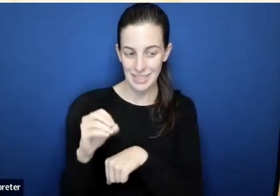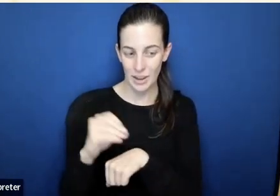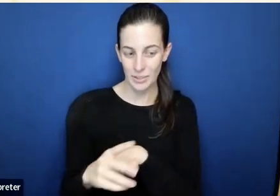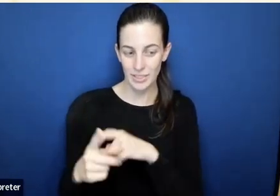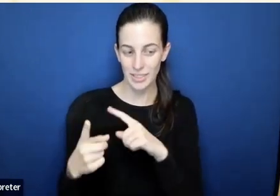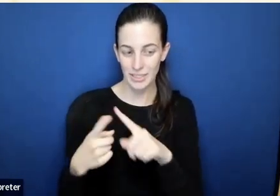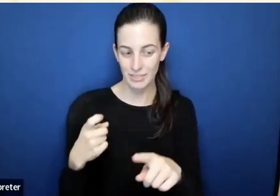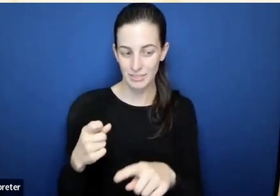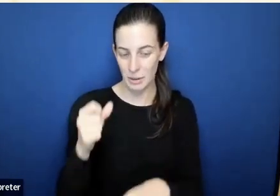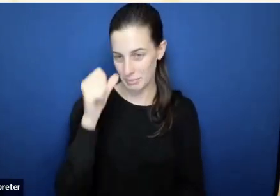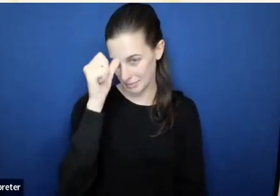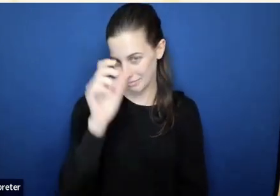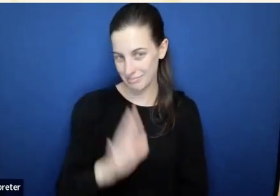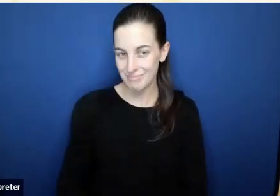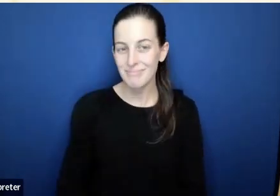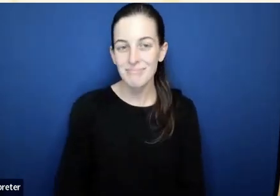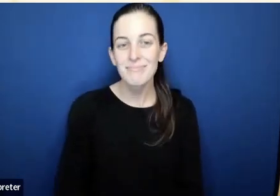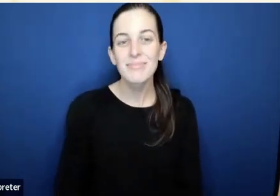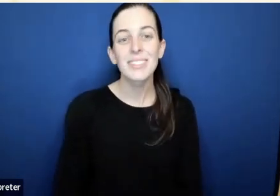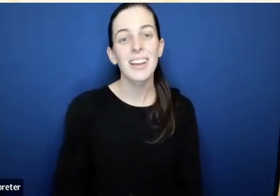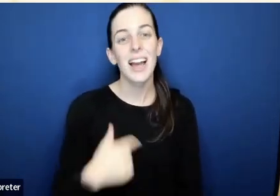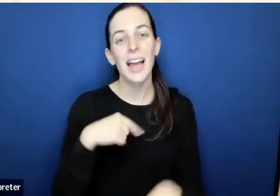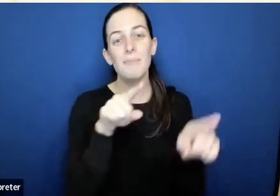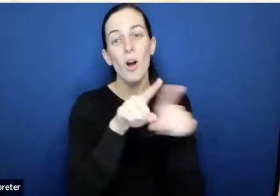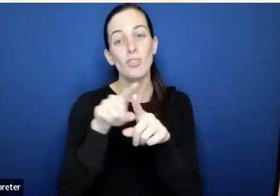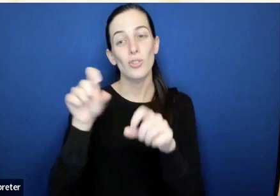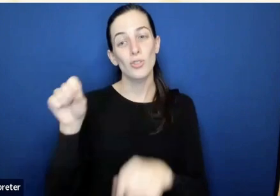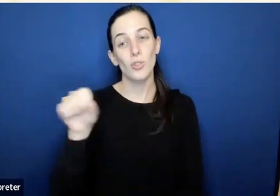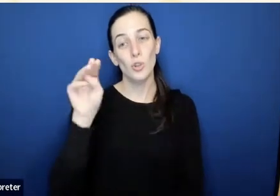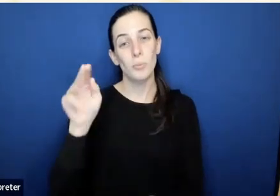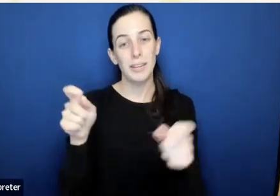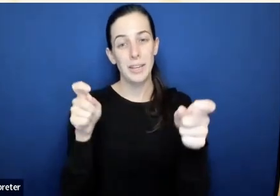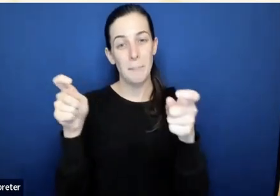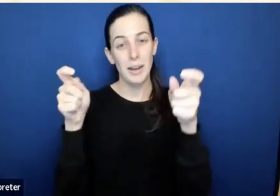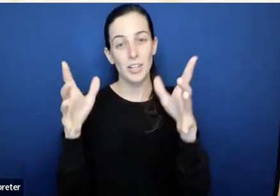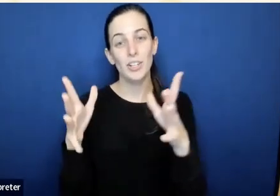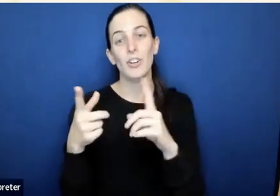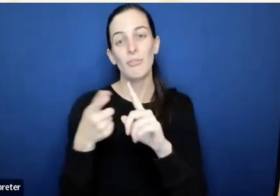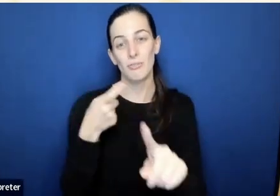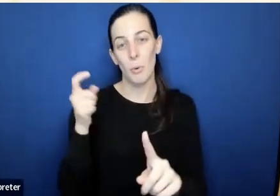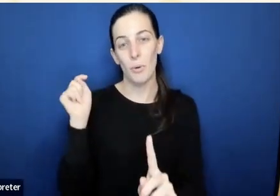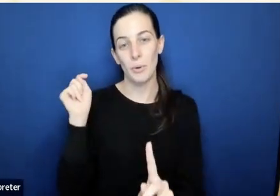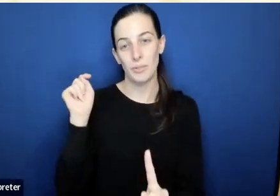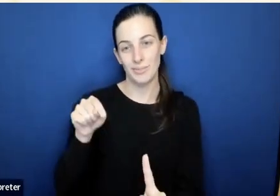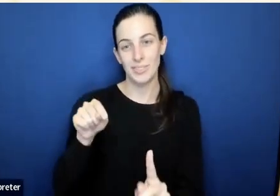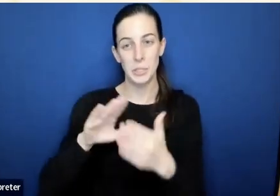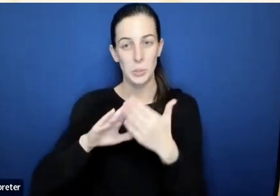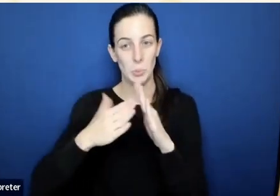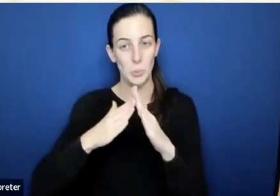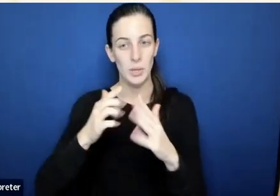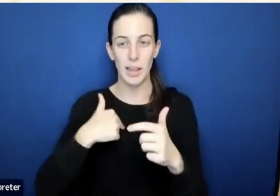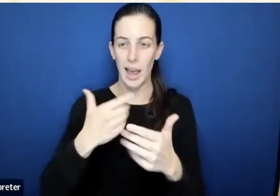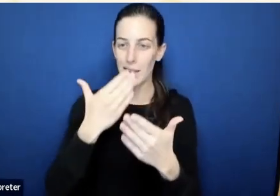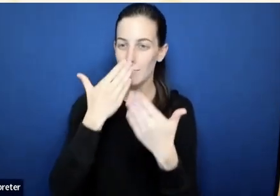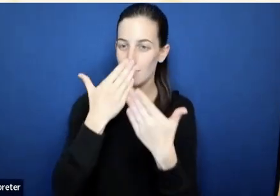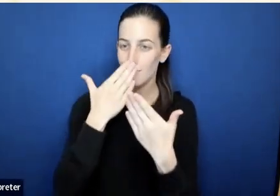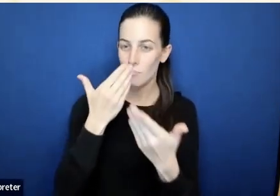I'm also acting as Social Media Manager at HelloA11y LinkedIn Community. So I welcome you all to my presentation on the topic: